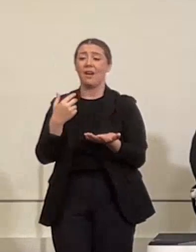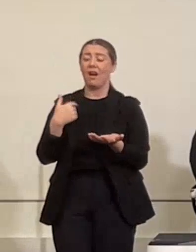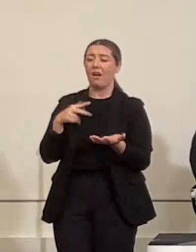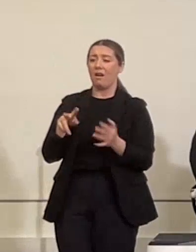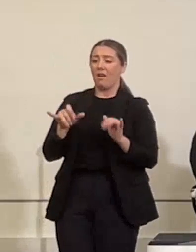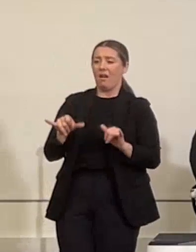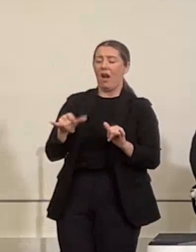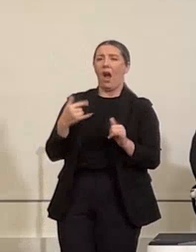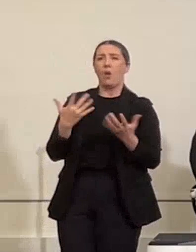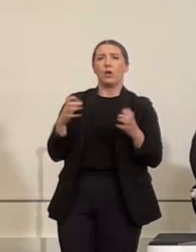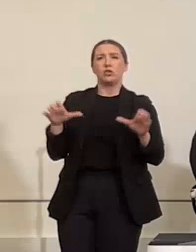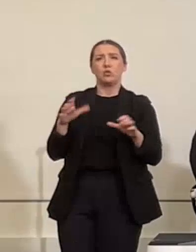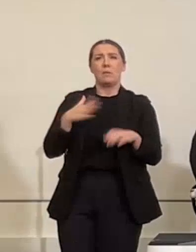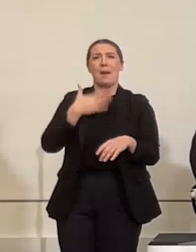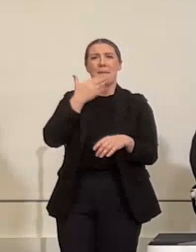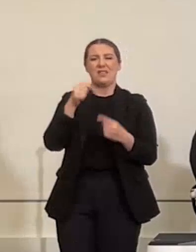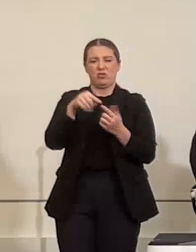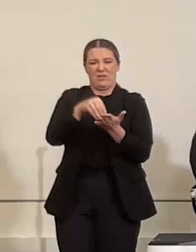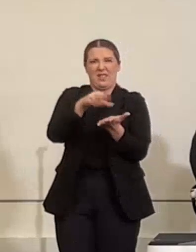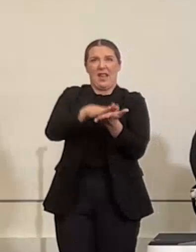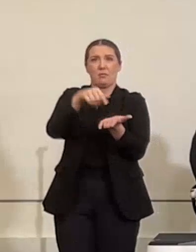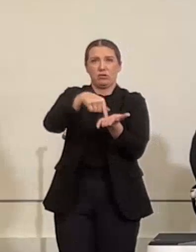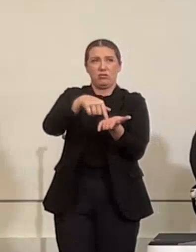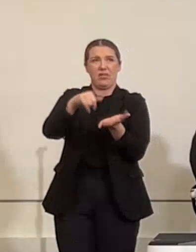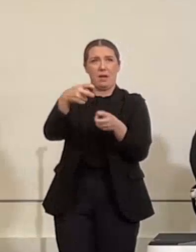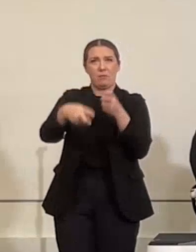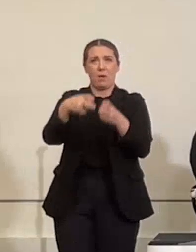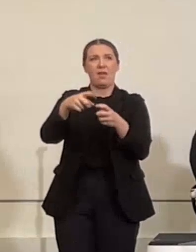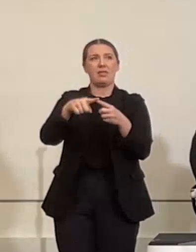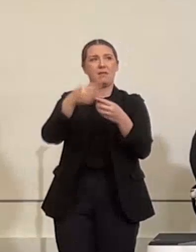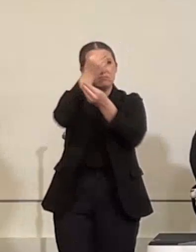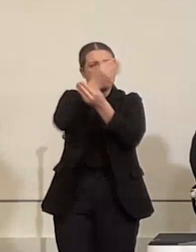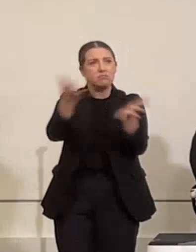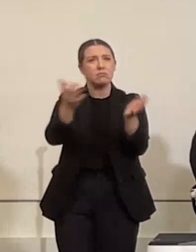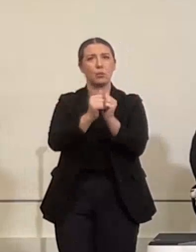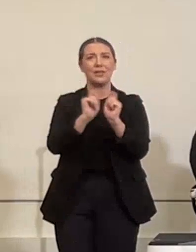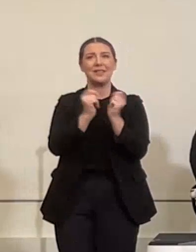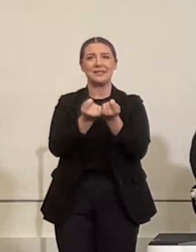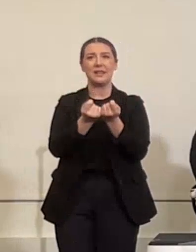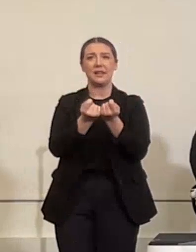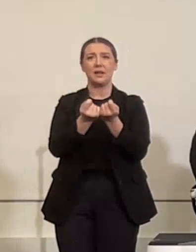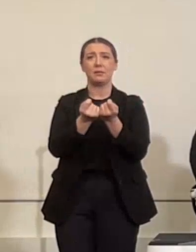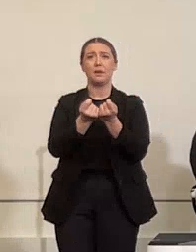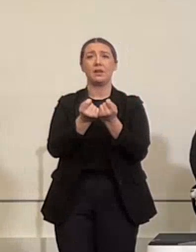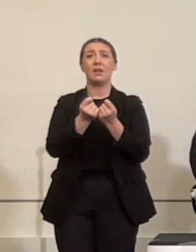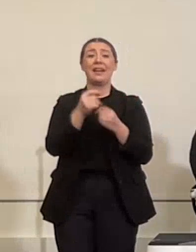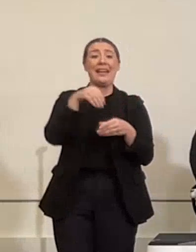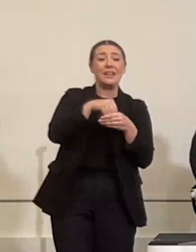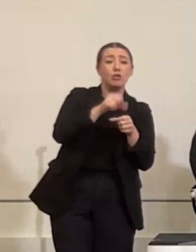I clearly capture it and then share it with that team and and I found both stories are equally effective.